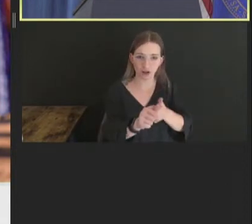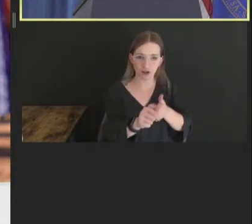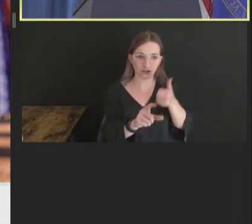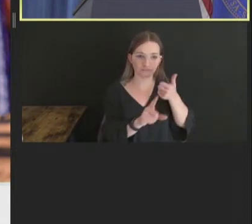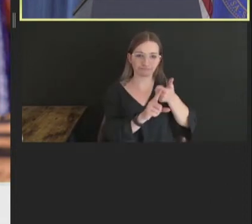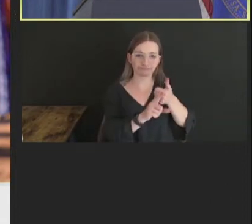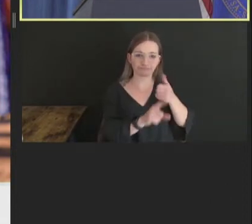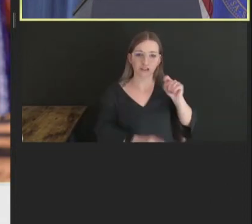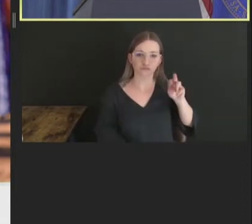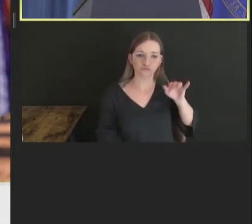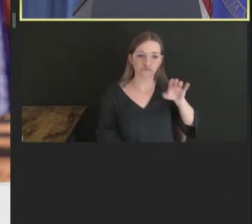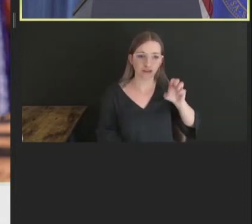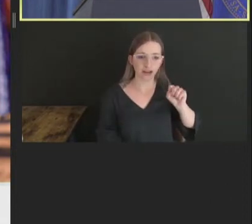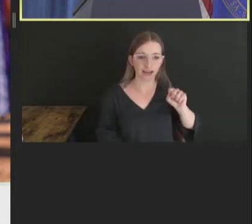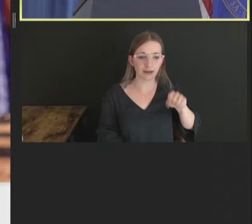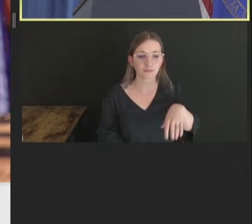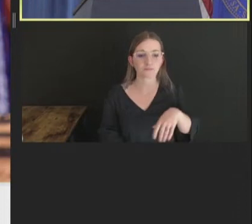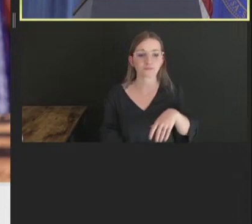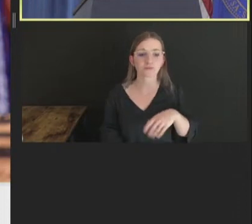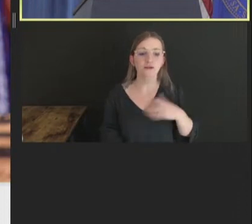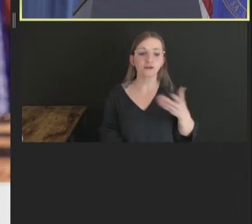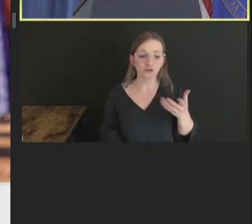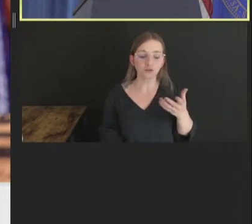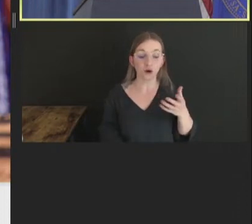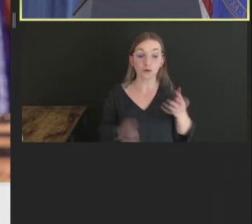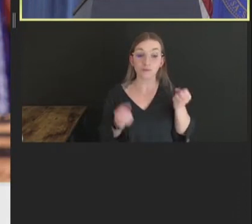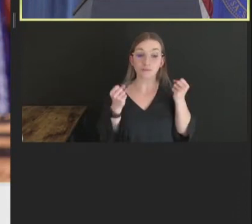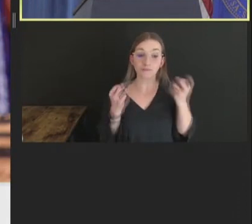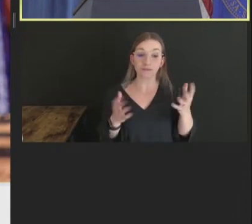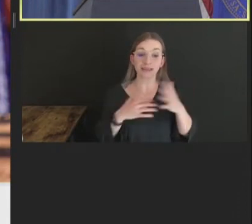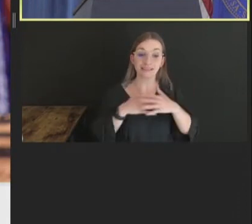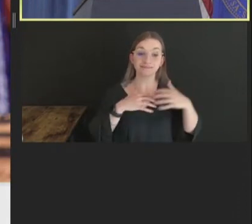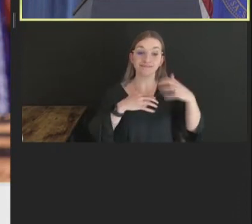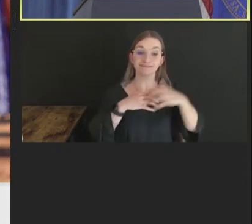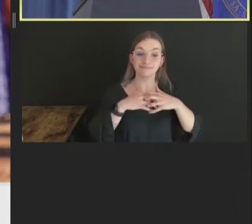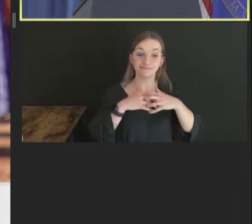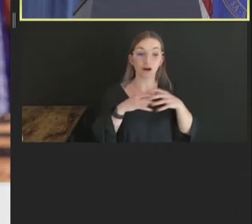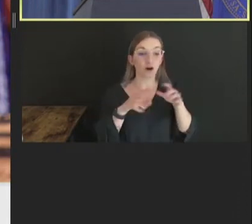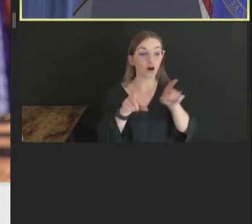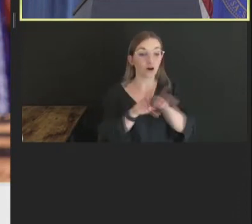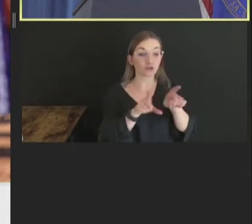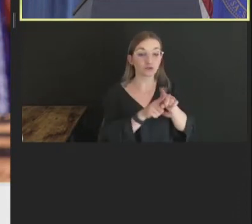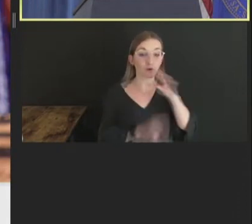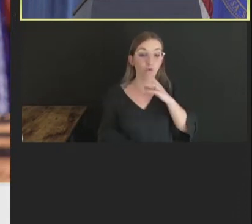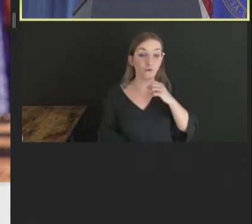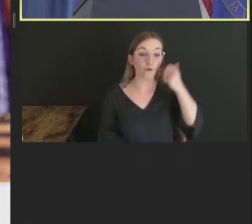Arizonans or older Americans, so that's a loss of elders in the tribe, which is particularly tragic,